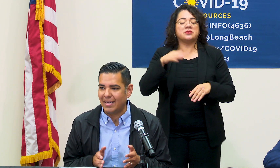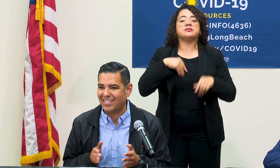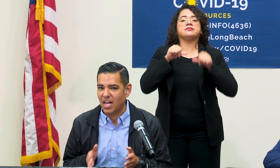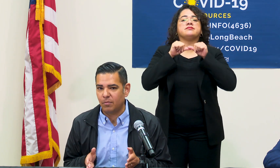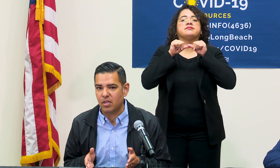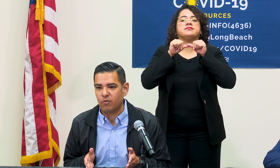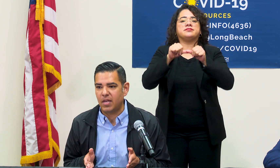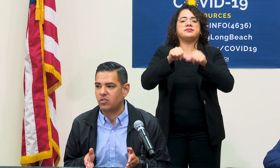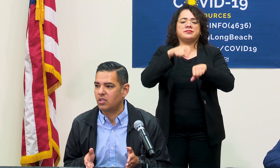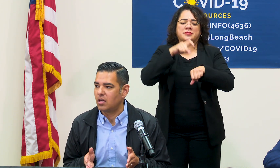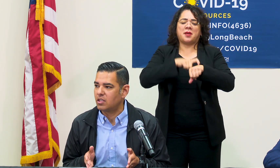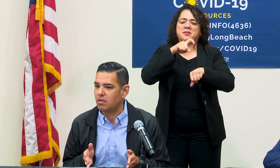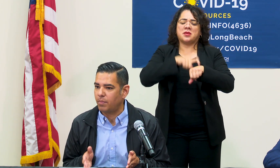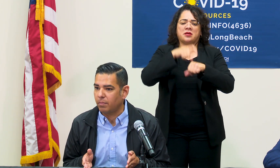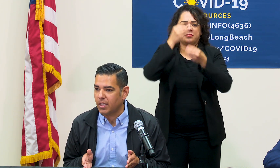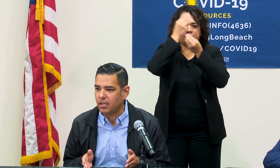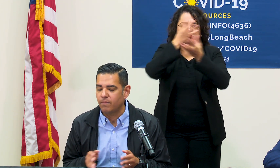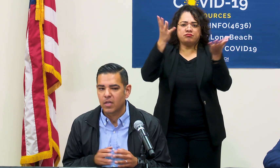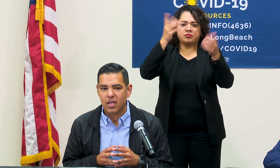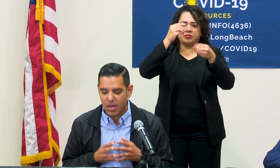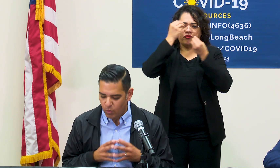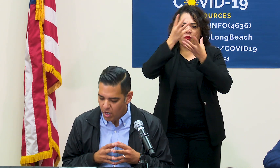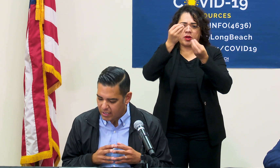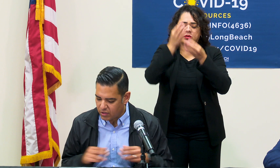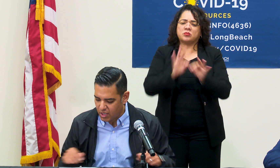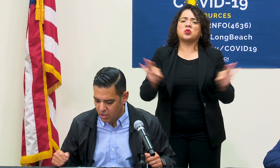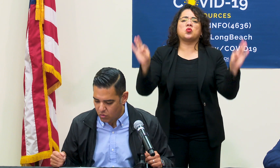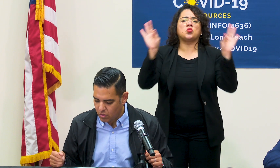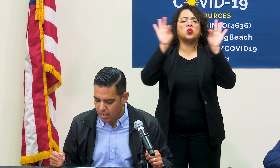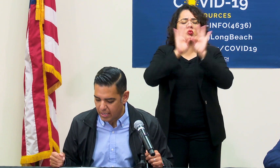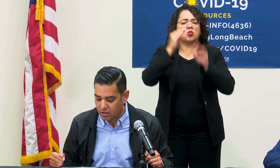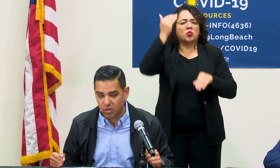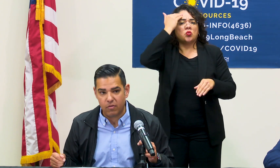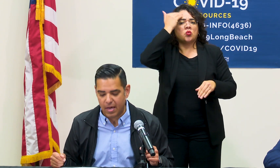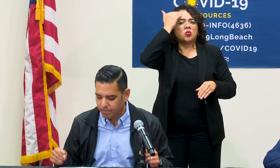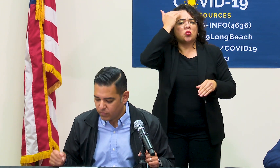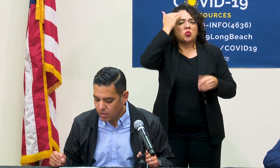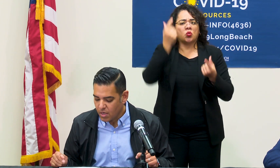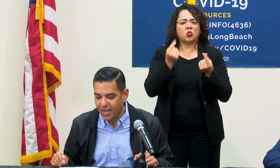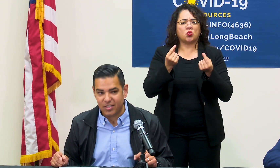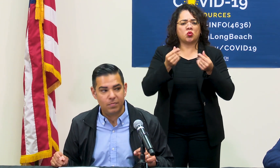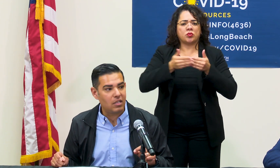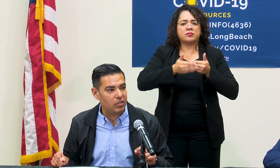timely information to the public and we want to continue to do that. To be clear